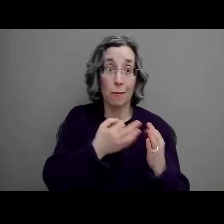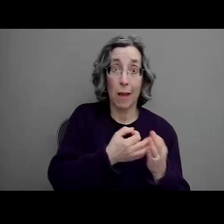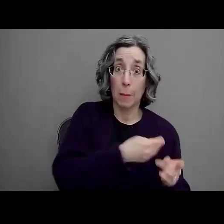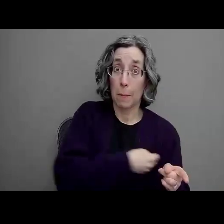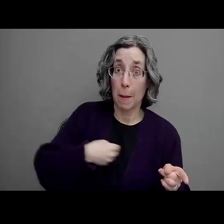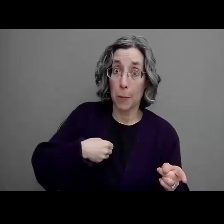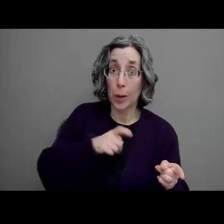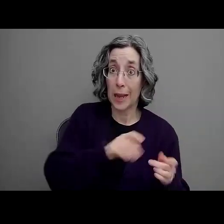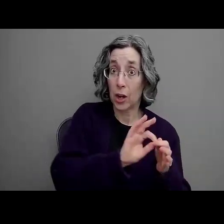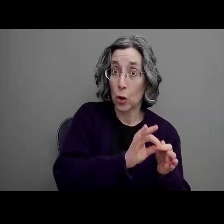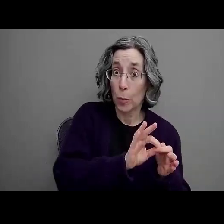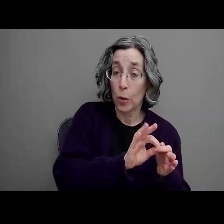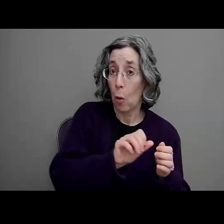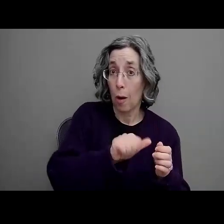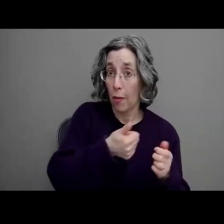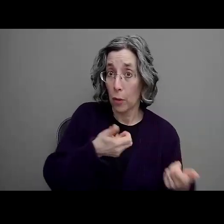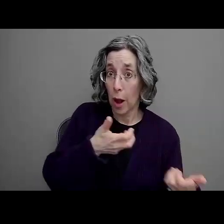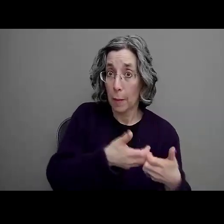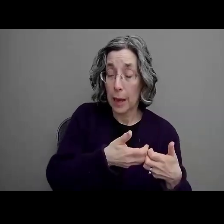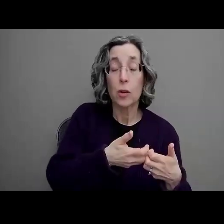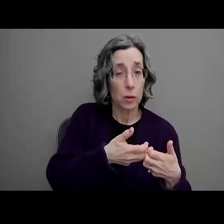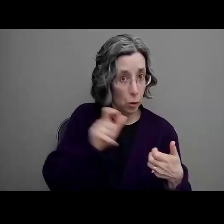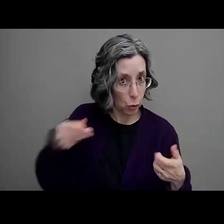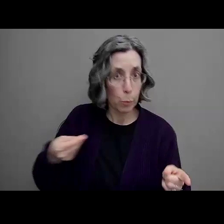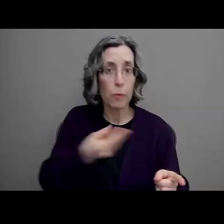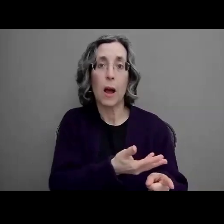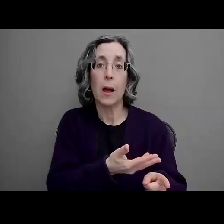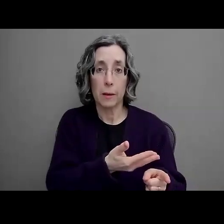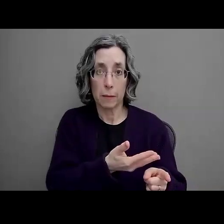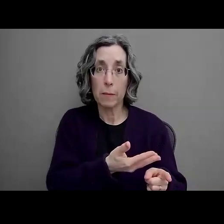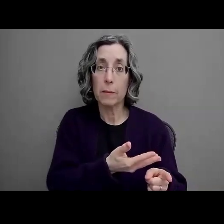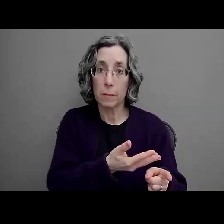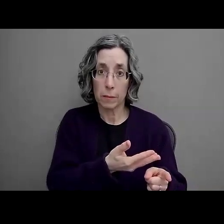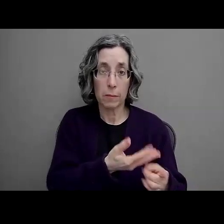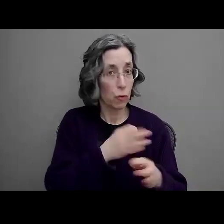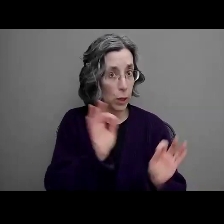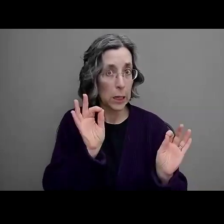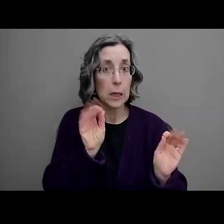interpreting services or accommodations, they should be